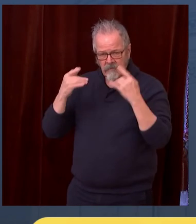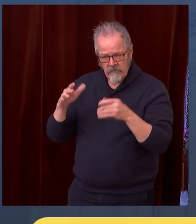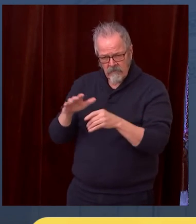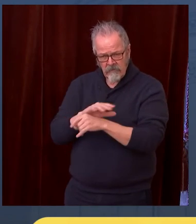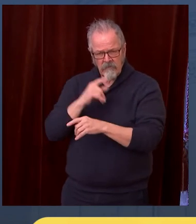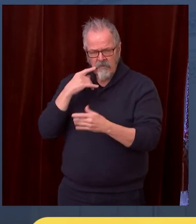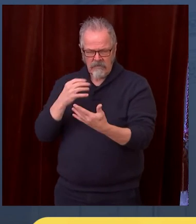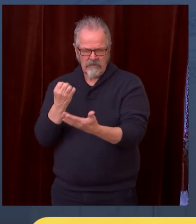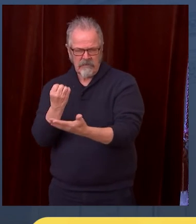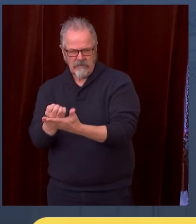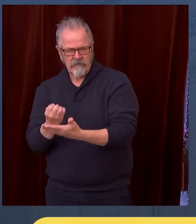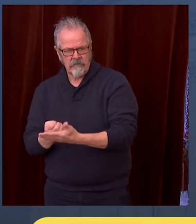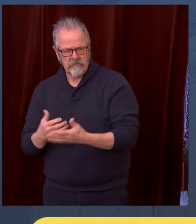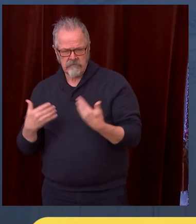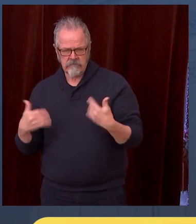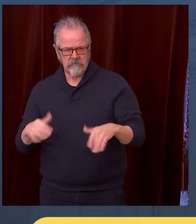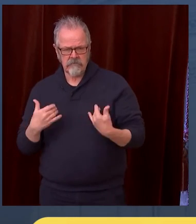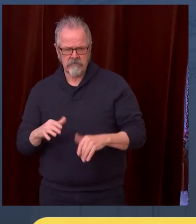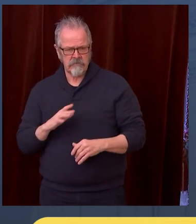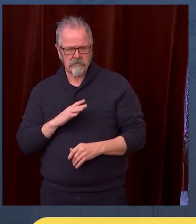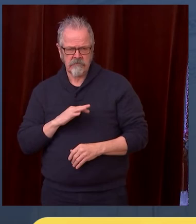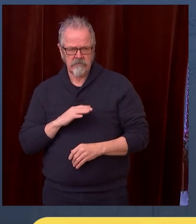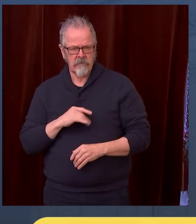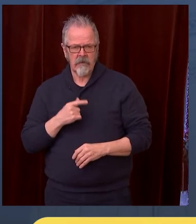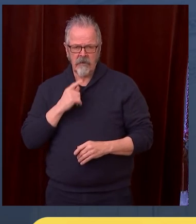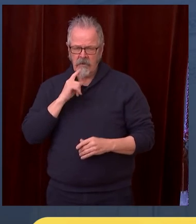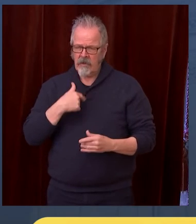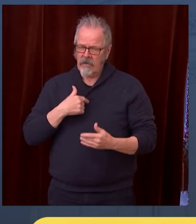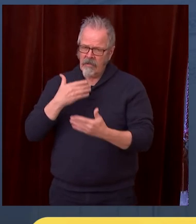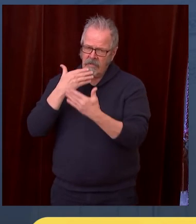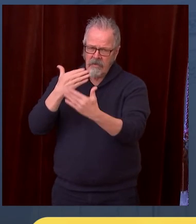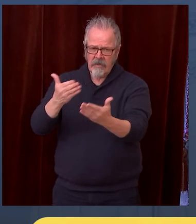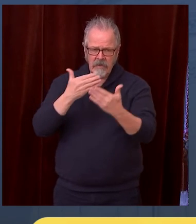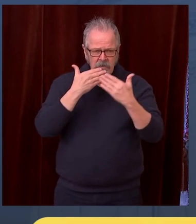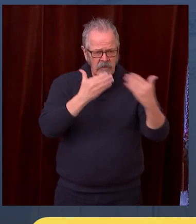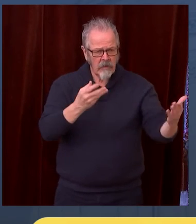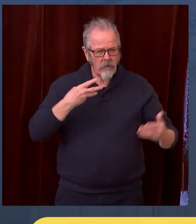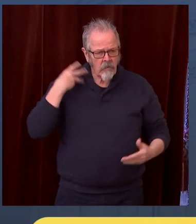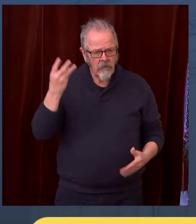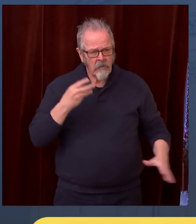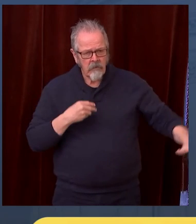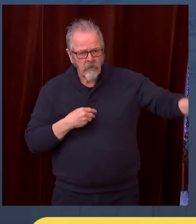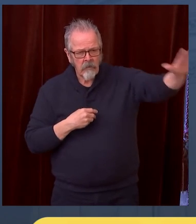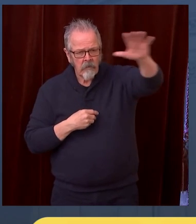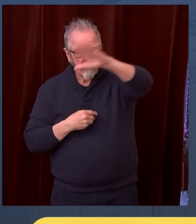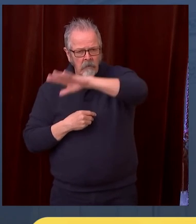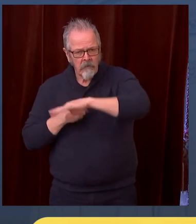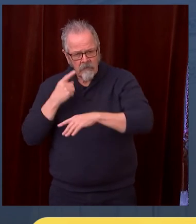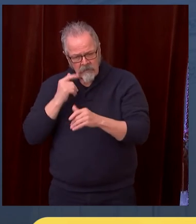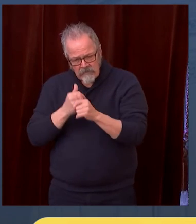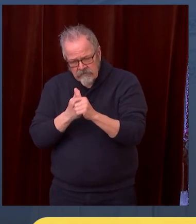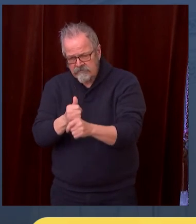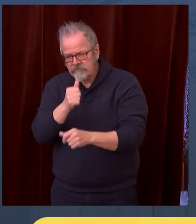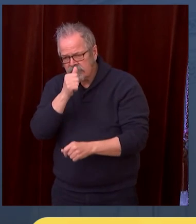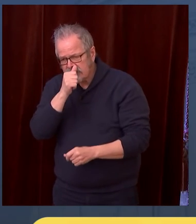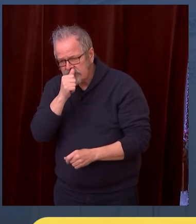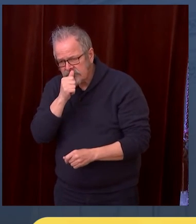And I want to thank Washingtonians who have put us in a position to be able to make this progress.